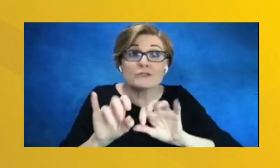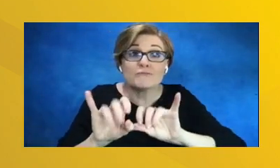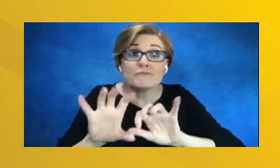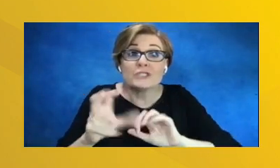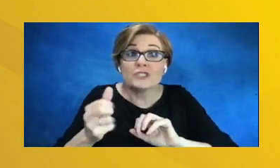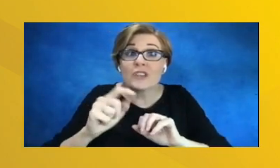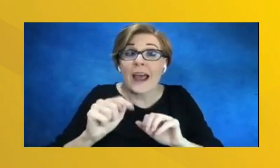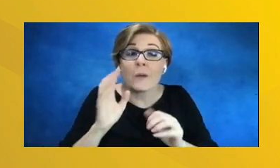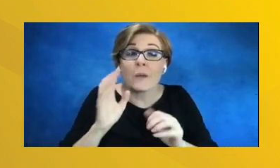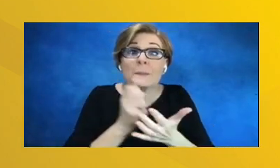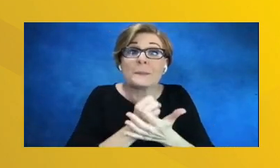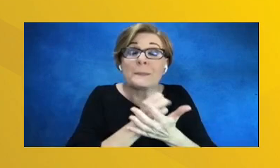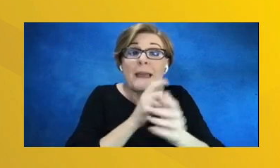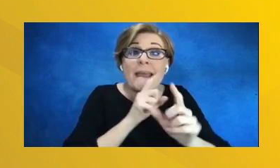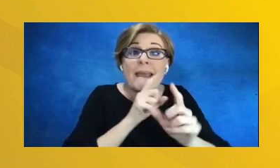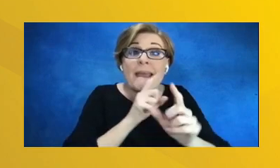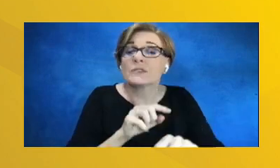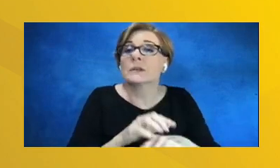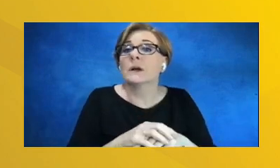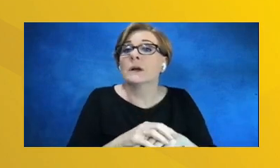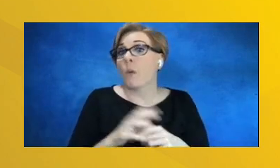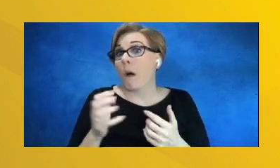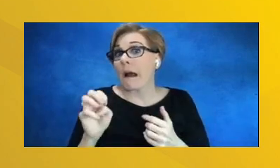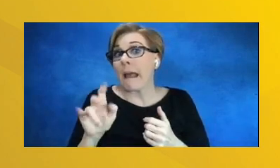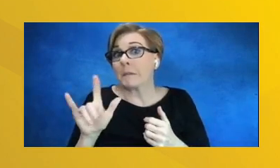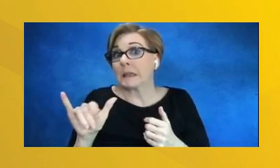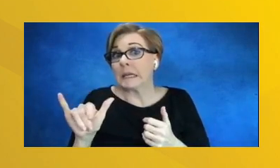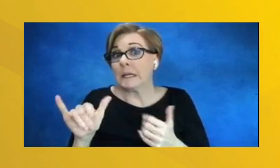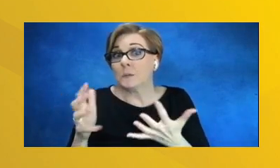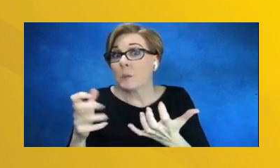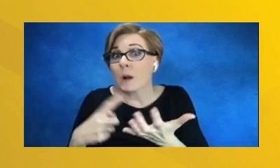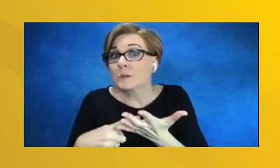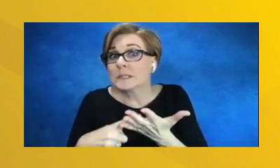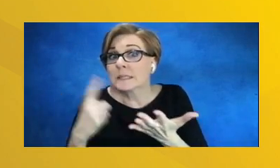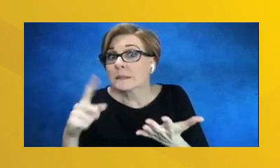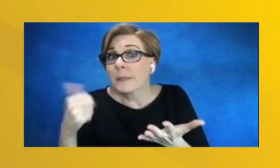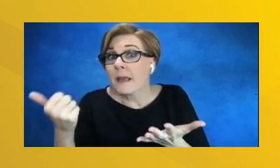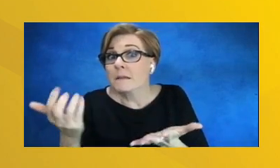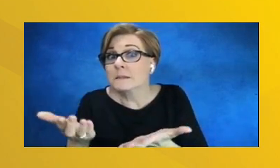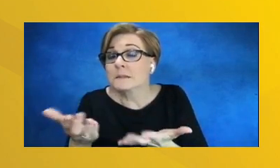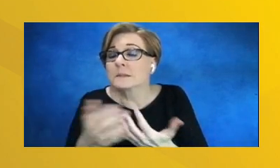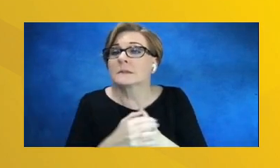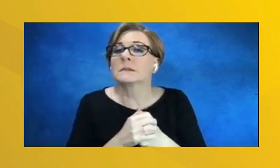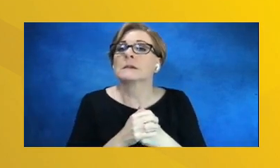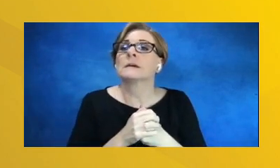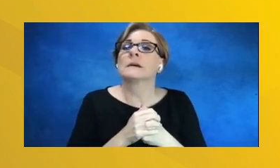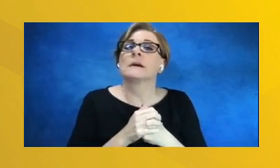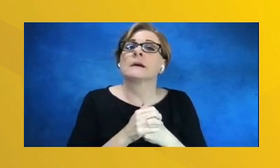Or, Emily, would we like to discuss anything else? just wanted to call attention